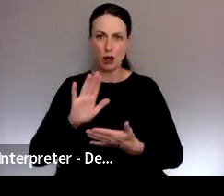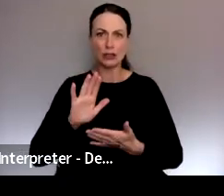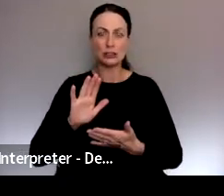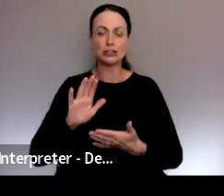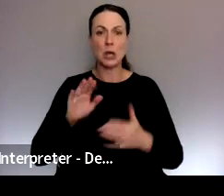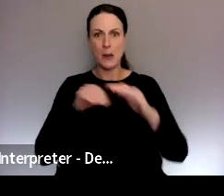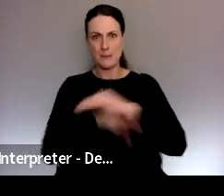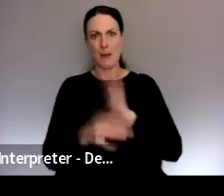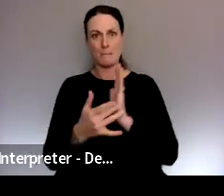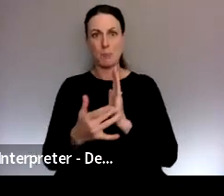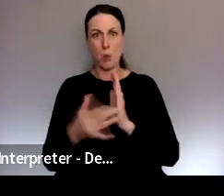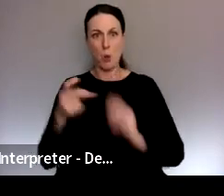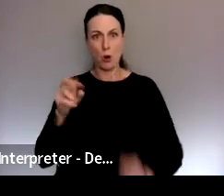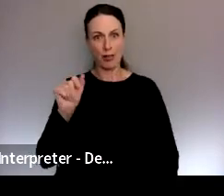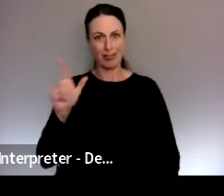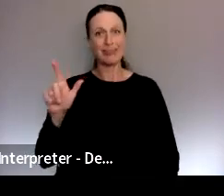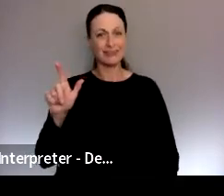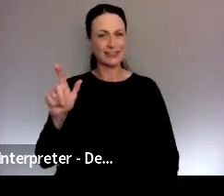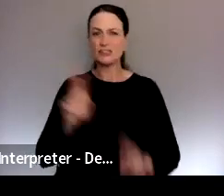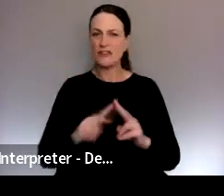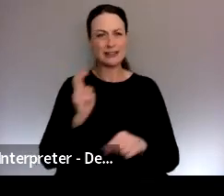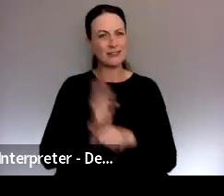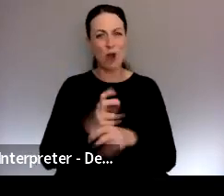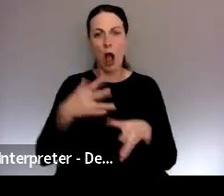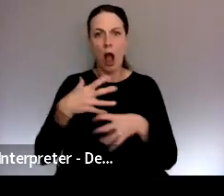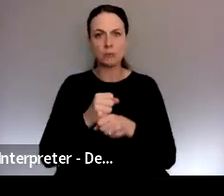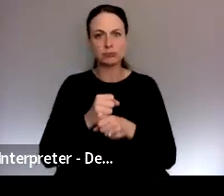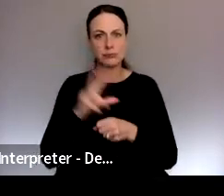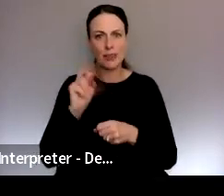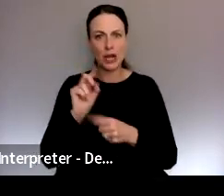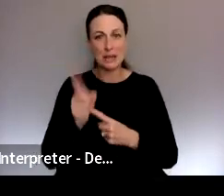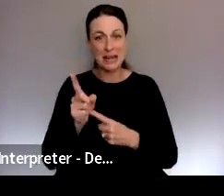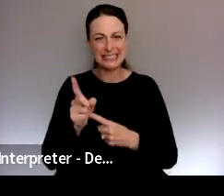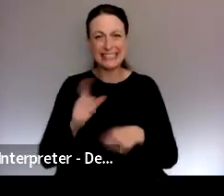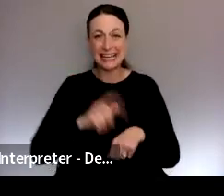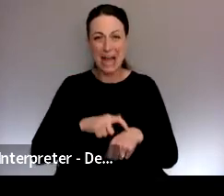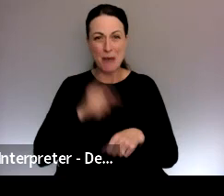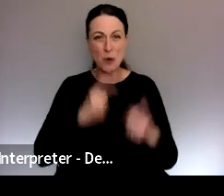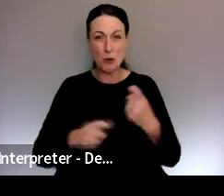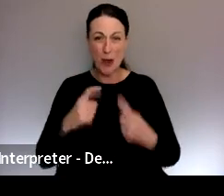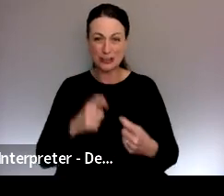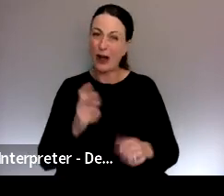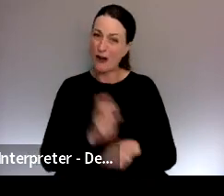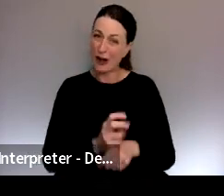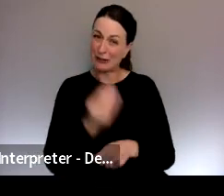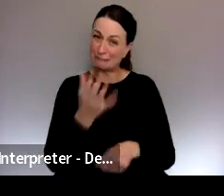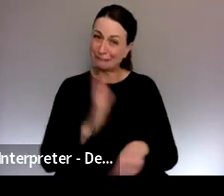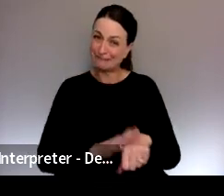It's really difficult to get all of this information in in 30 minutes and leave time for questions.